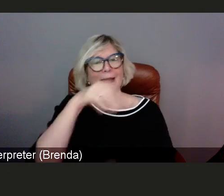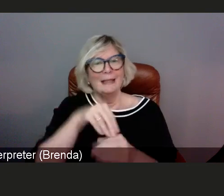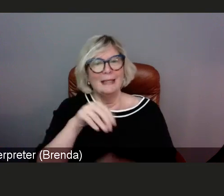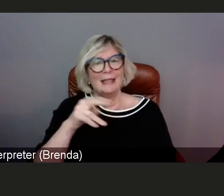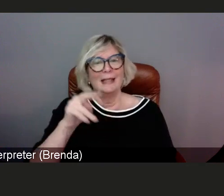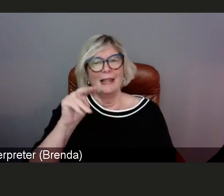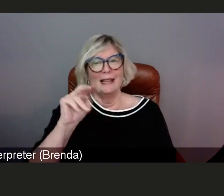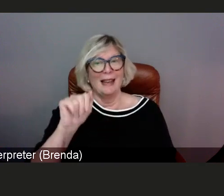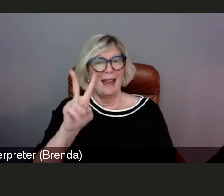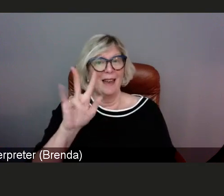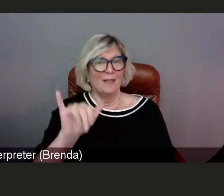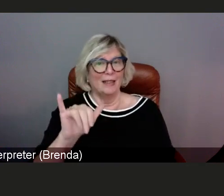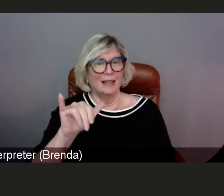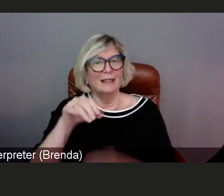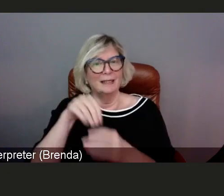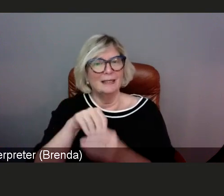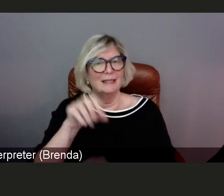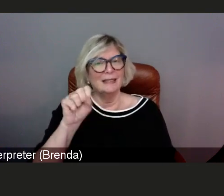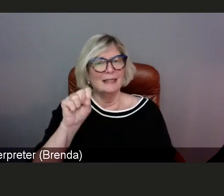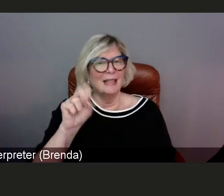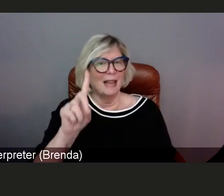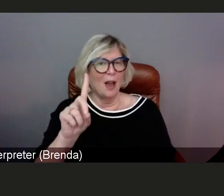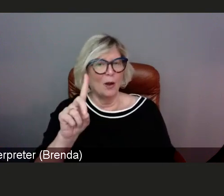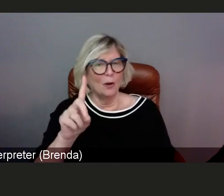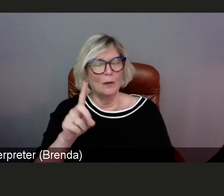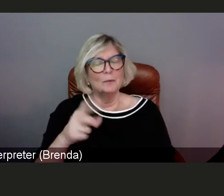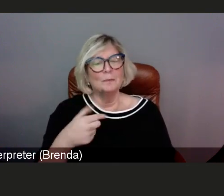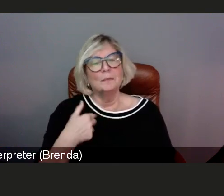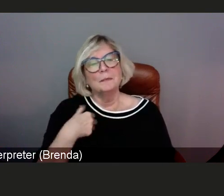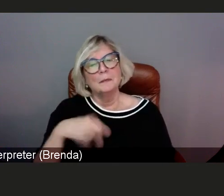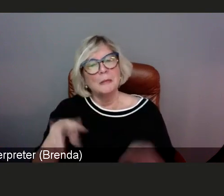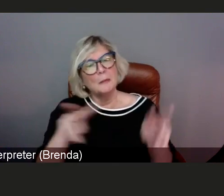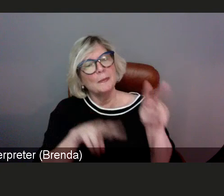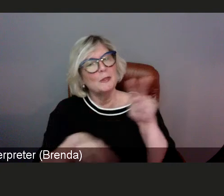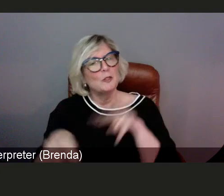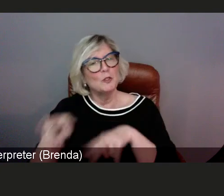where I had the opportunity to be an observer at Hell Week.